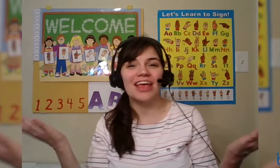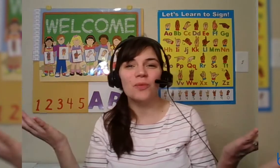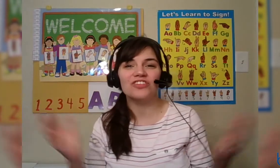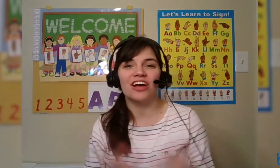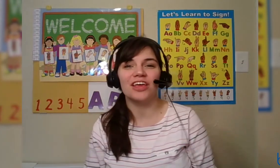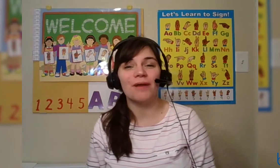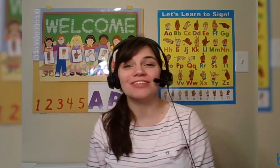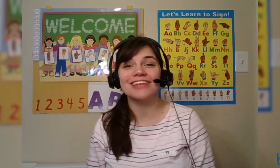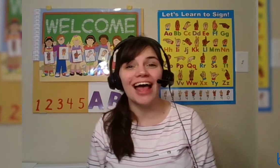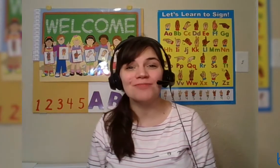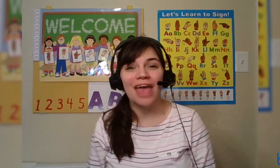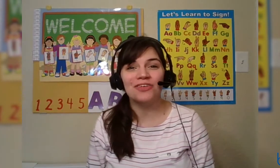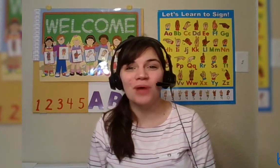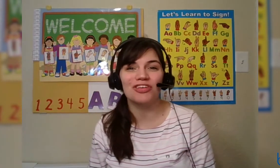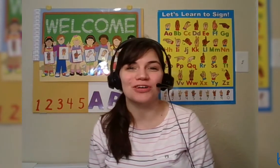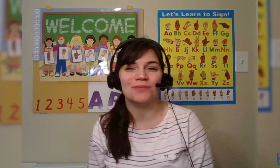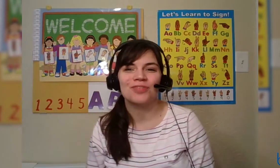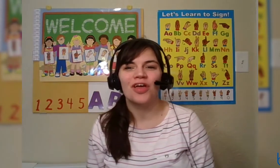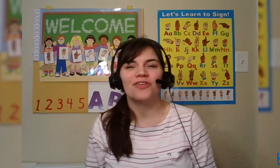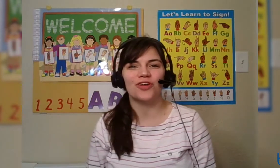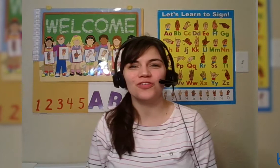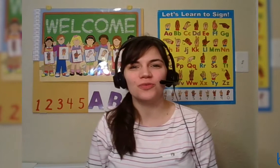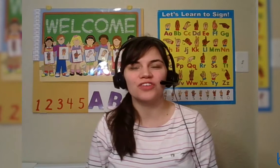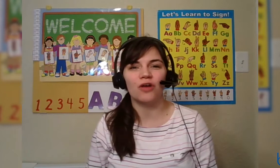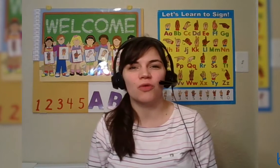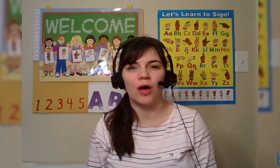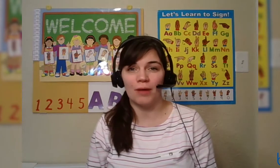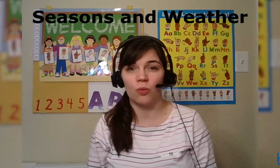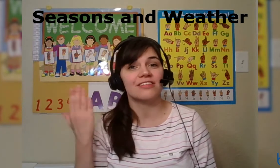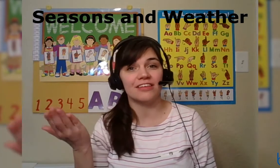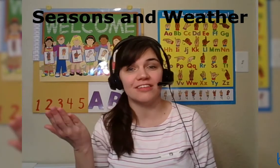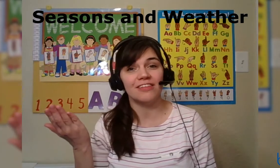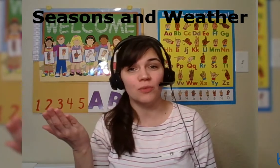we're talking about time and weather. First we'll talk about seasons and